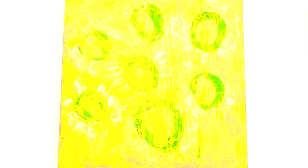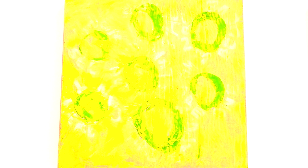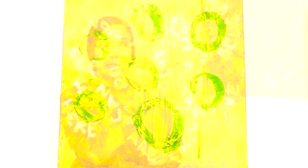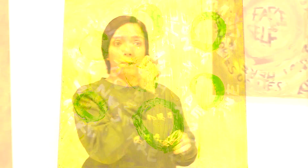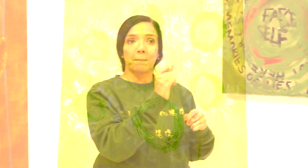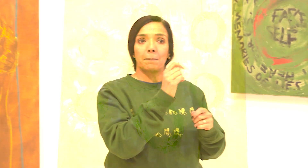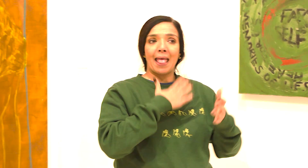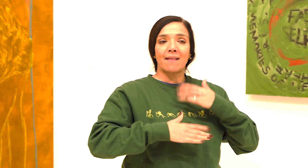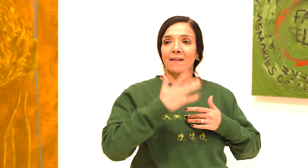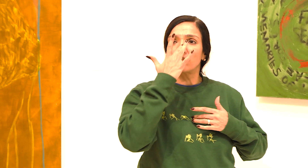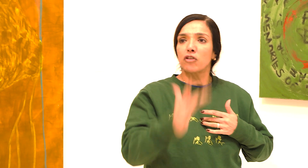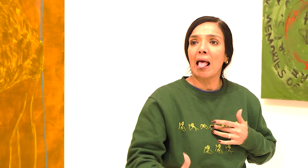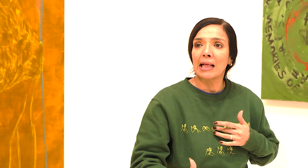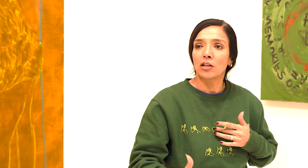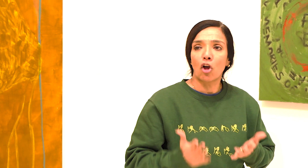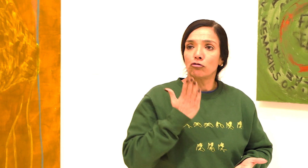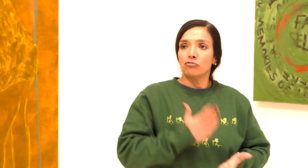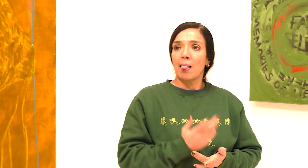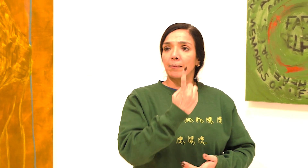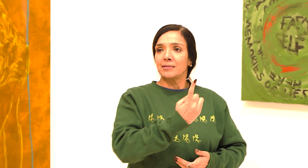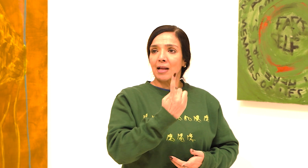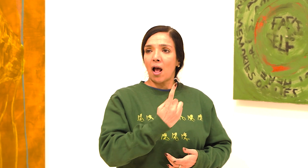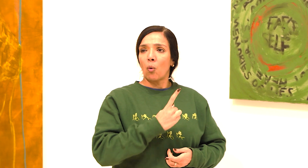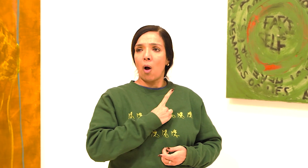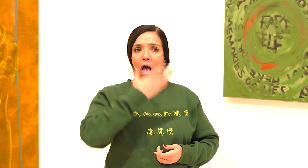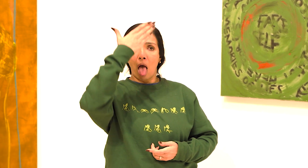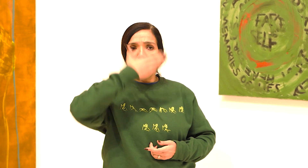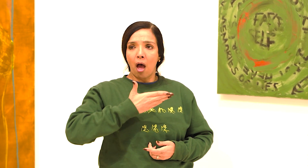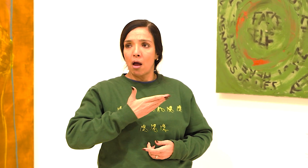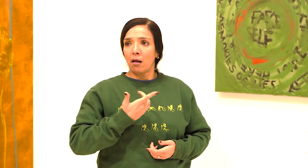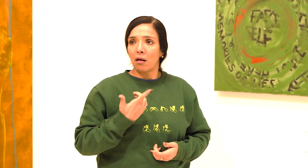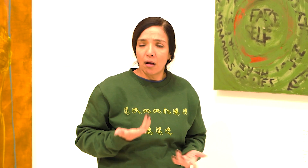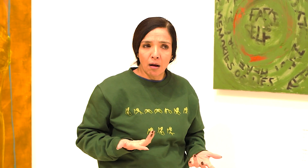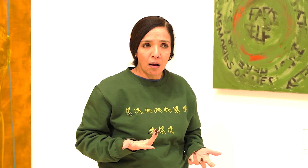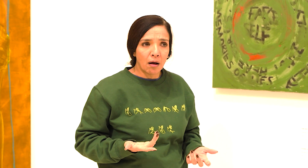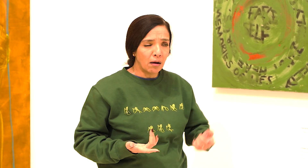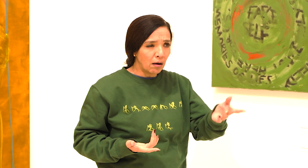Sometimes I think that the behavior might be fake, they weren't being their authentic self,